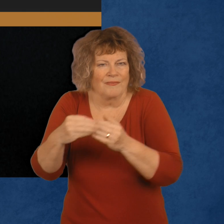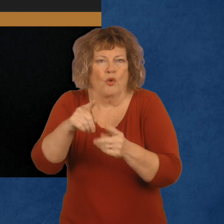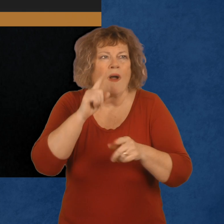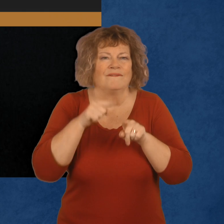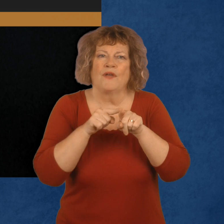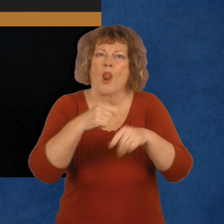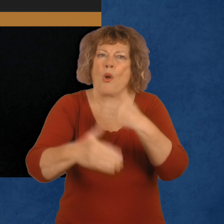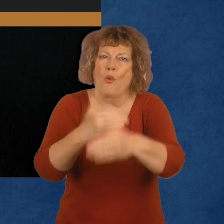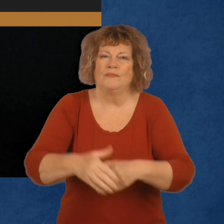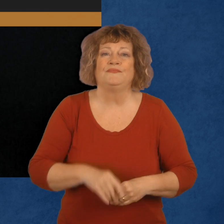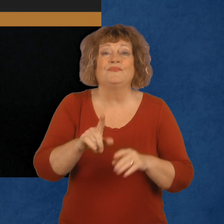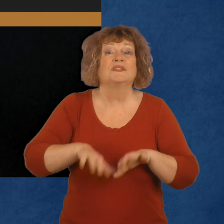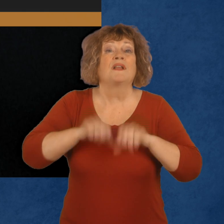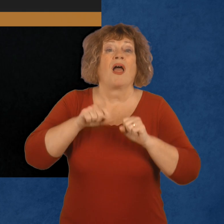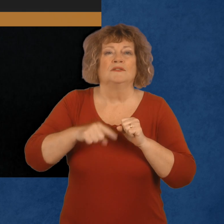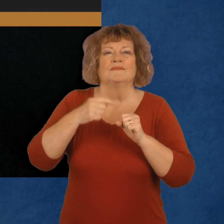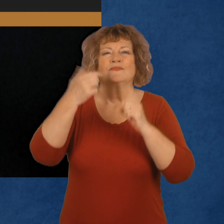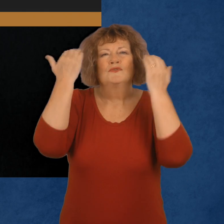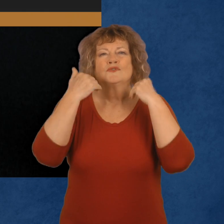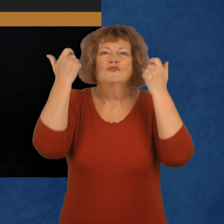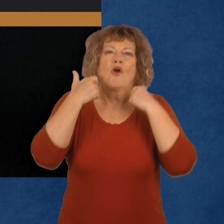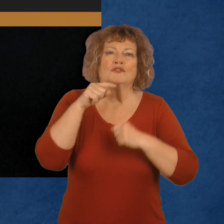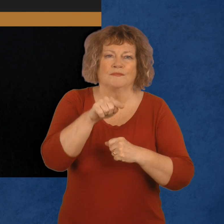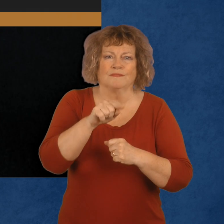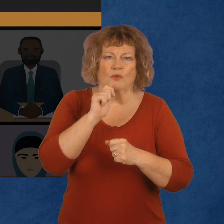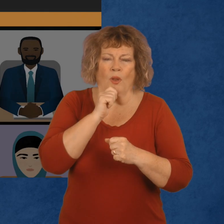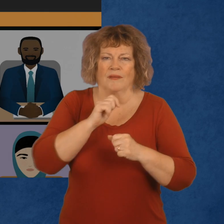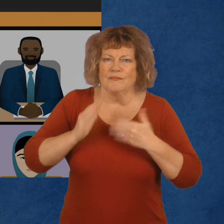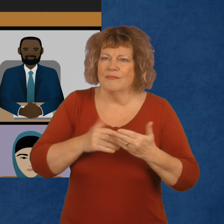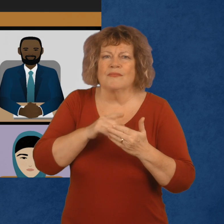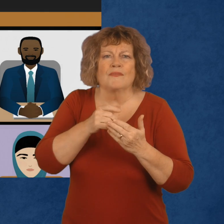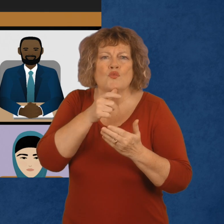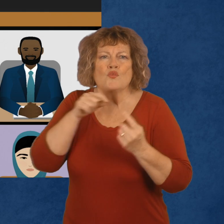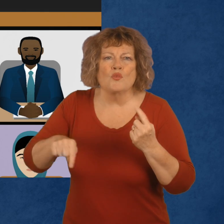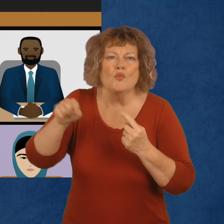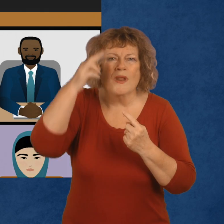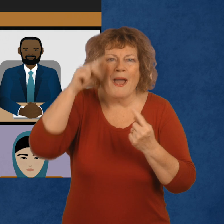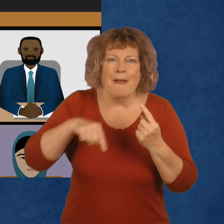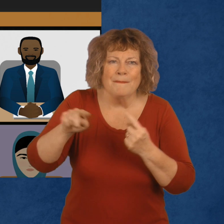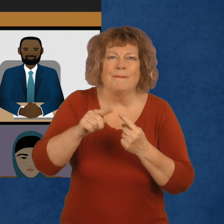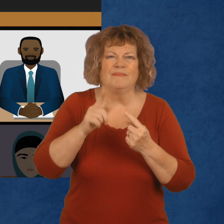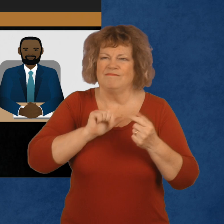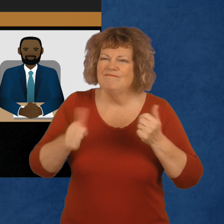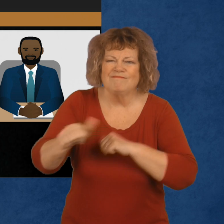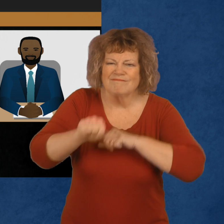They will also explain the order in which things will happen. Most cases will be decided by the judge, along with two other people